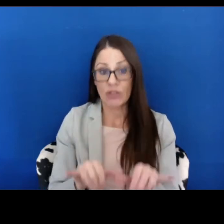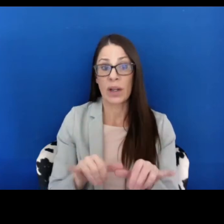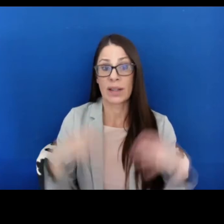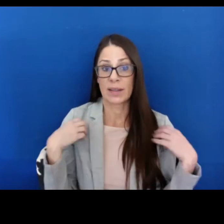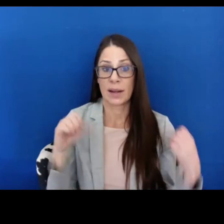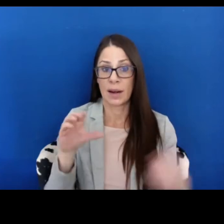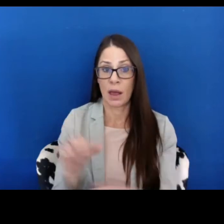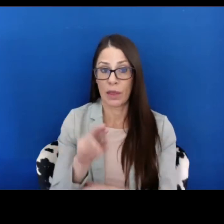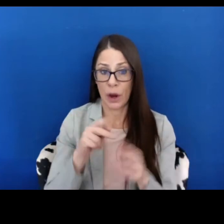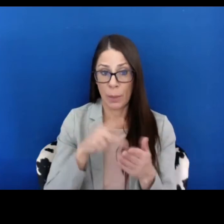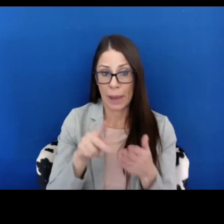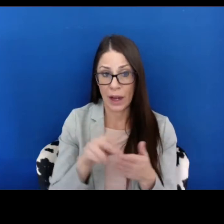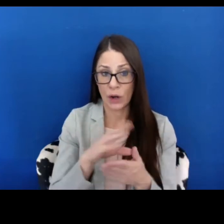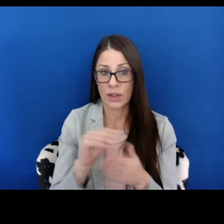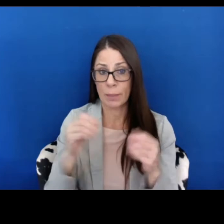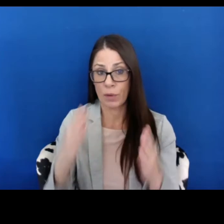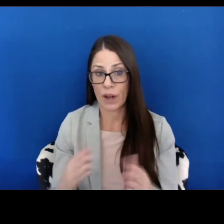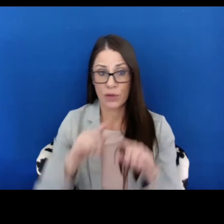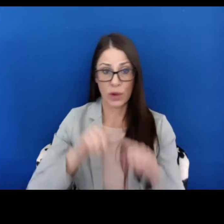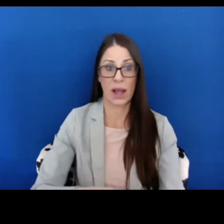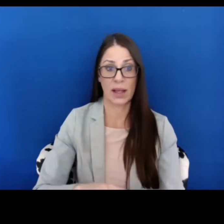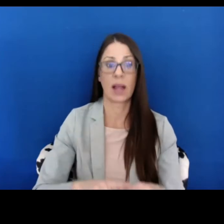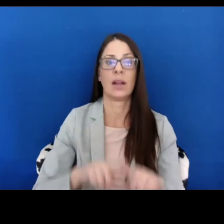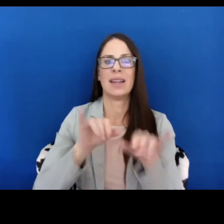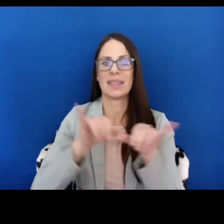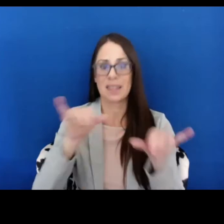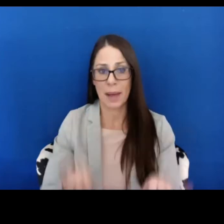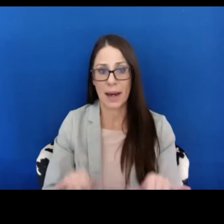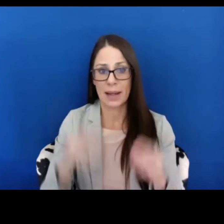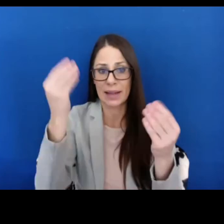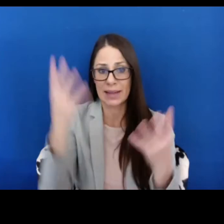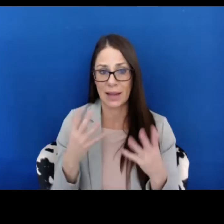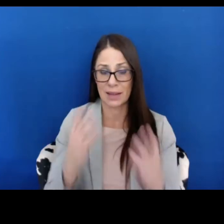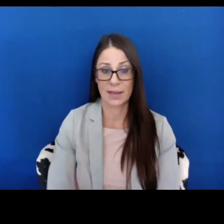upon consistently and systematically tell us that the lives of intellectually disabled